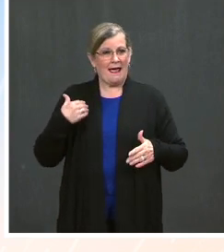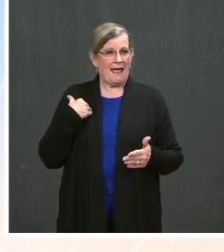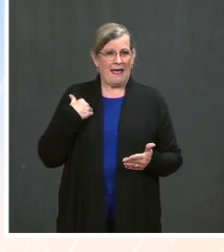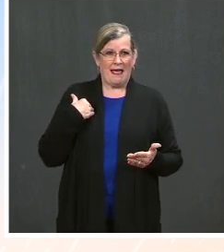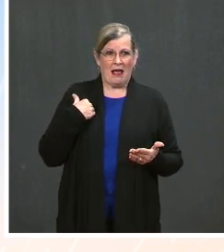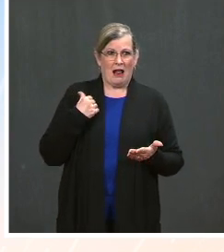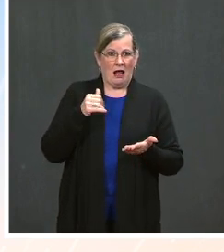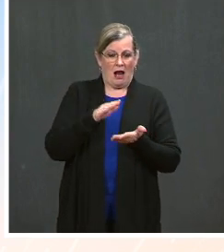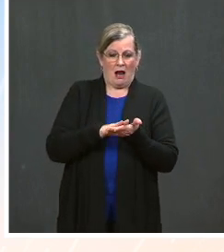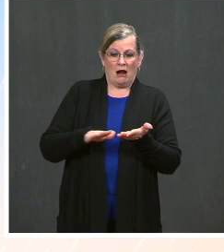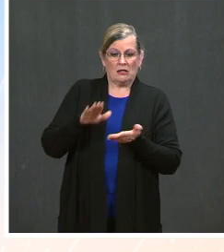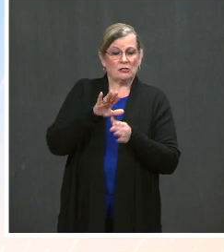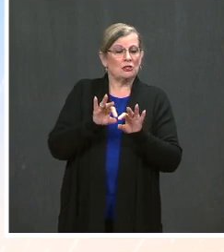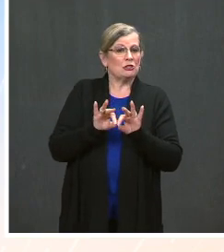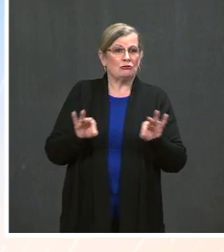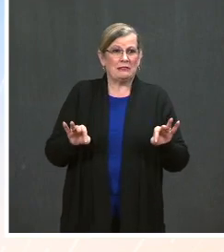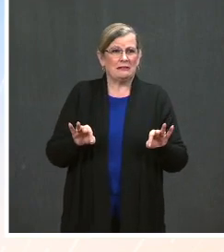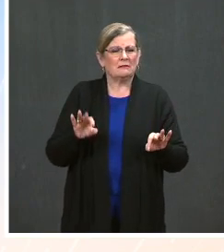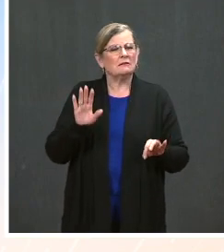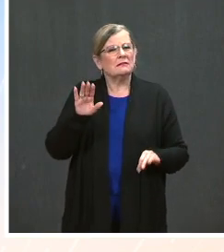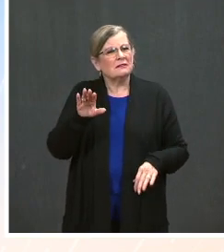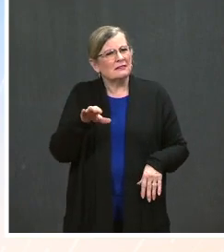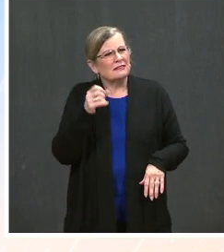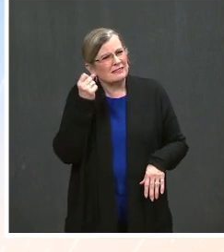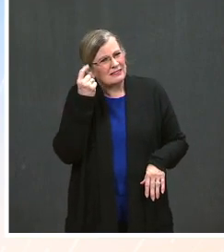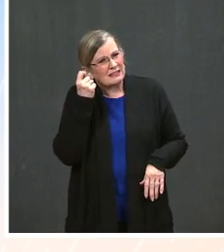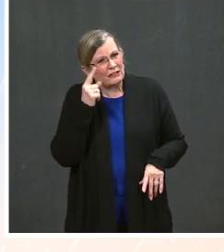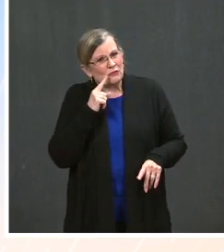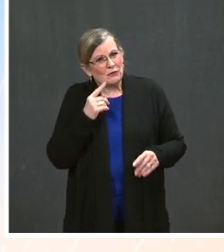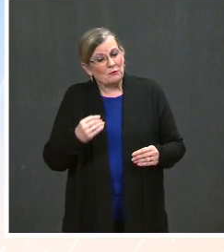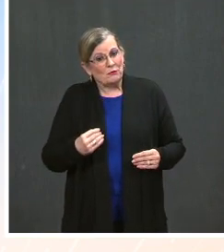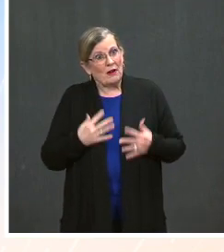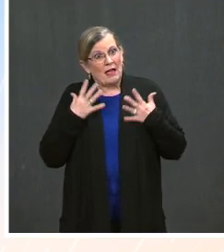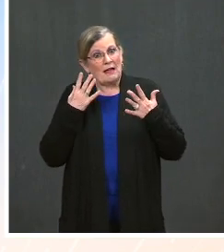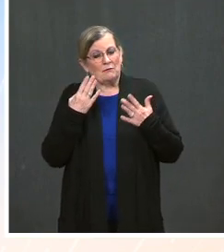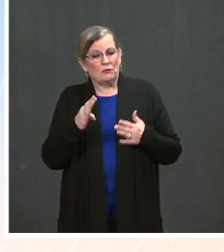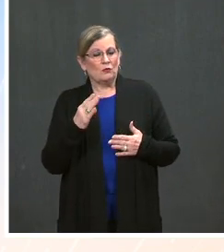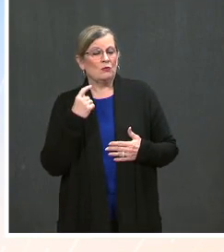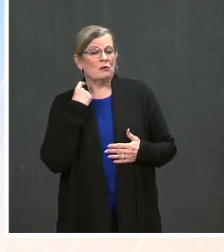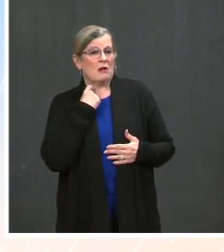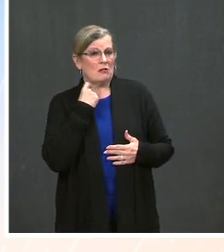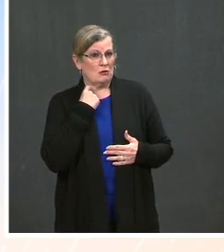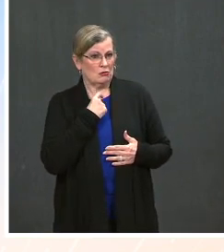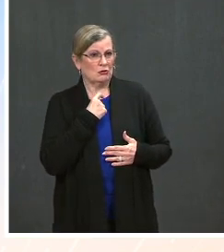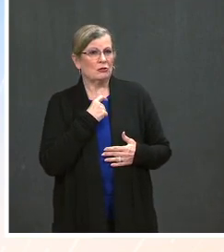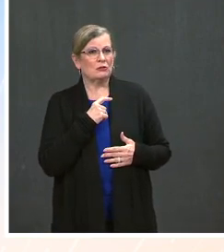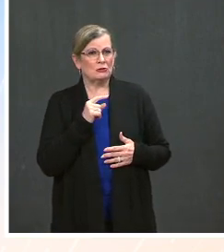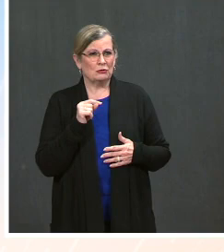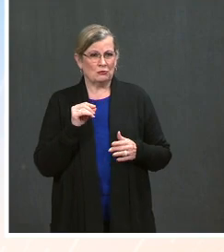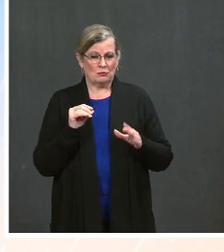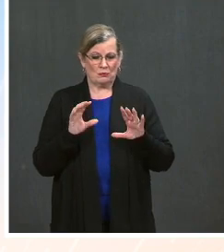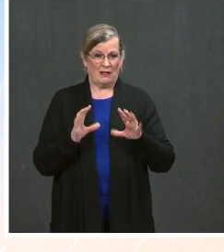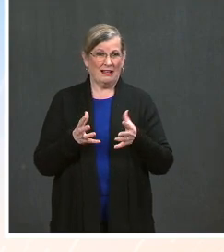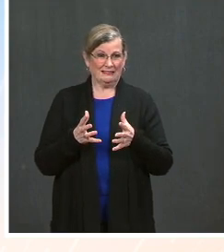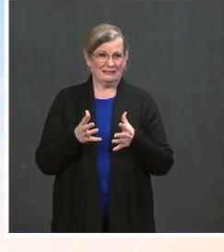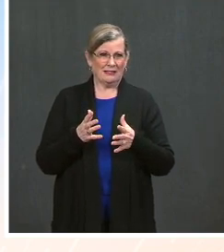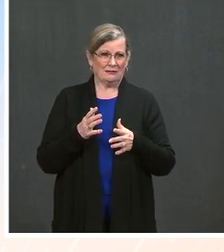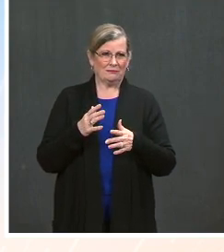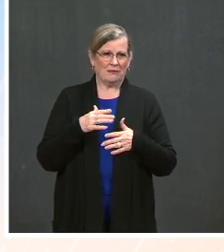reviving the blue-collar, middle-class economy and all across our country. As Labor Secretary, I'm thrilled by the investment